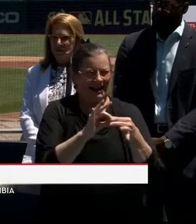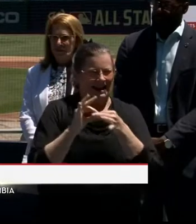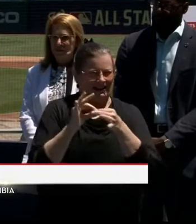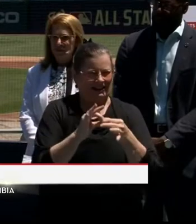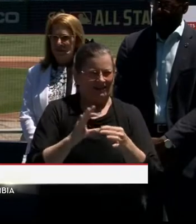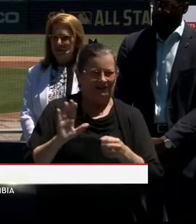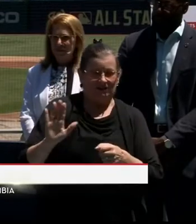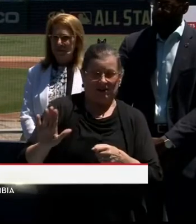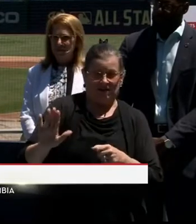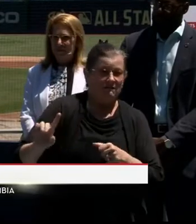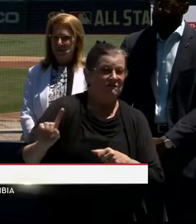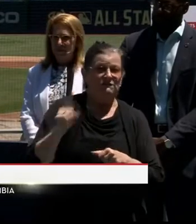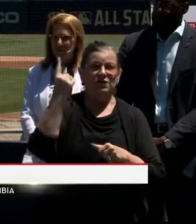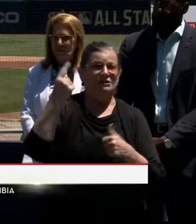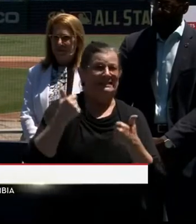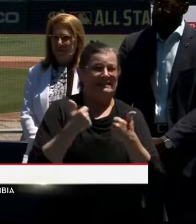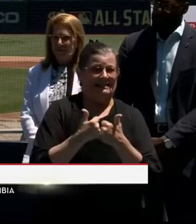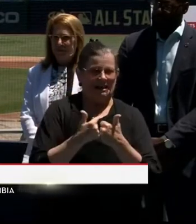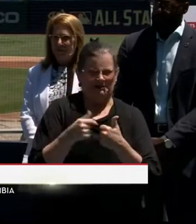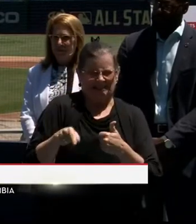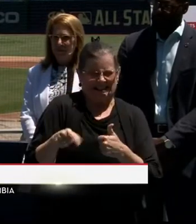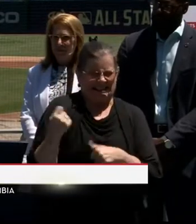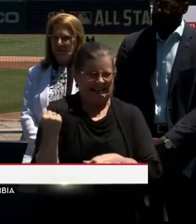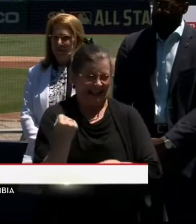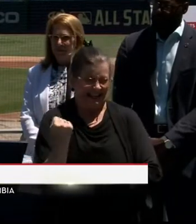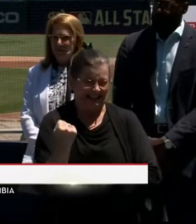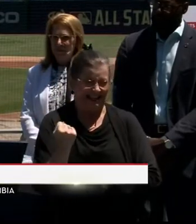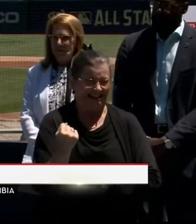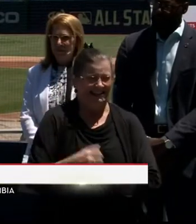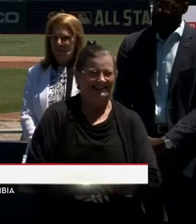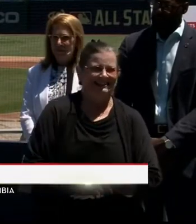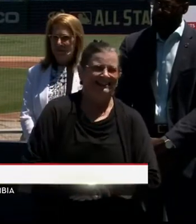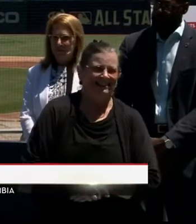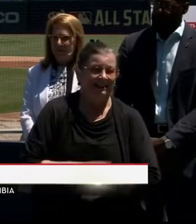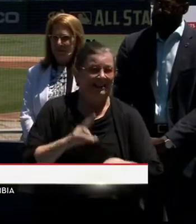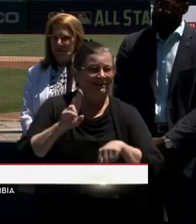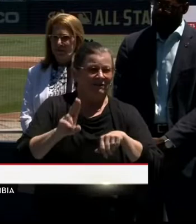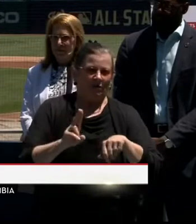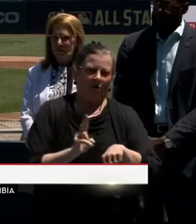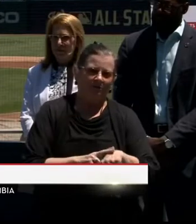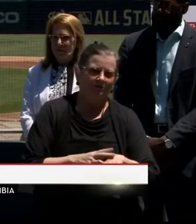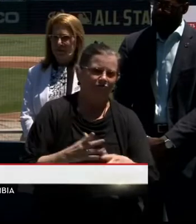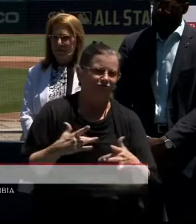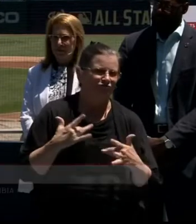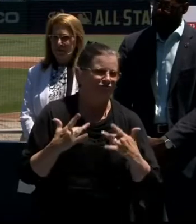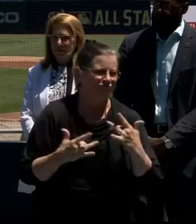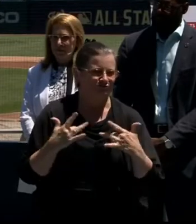WE WERE ALSO, OF COURSE, VERY PROUD TO CELEBRATE OUR HOCKEY